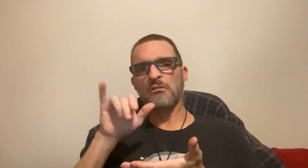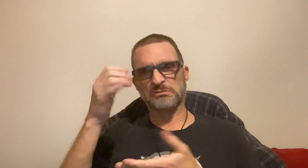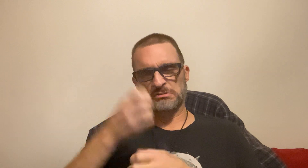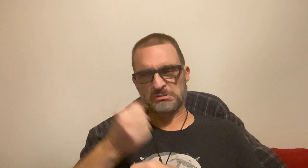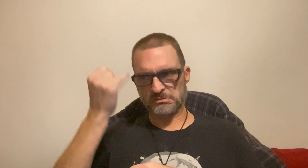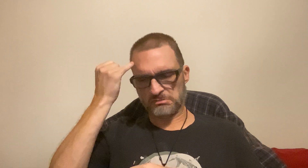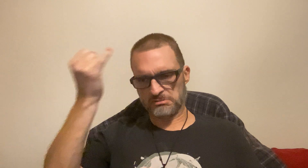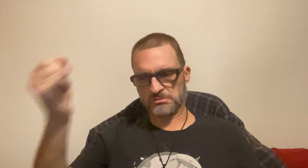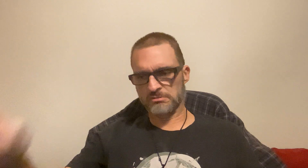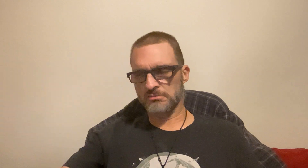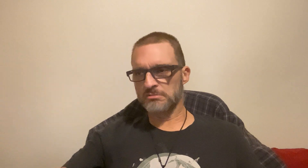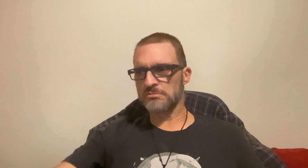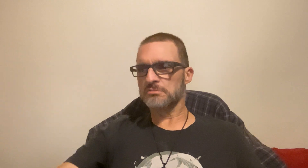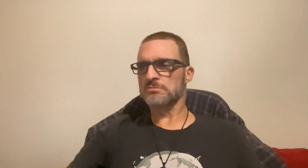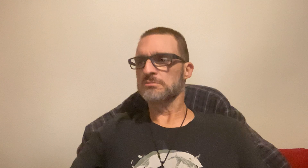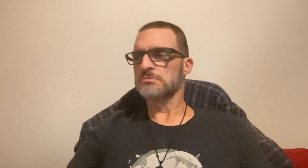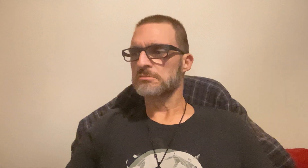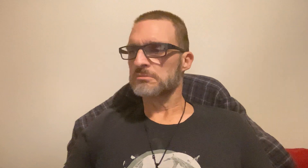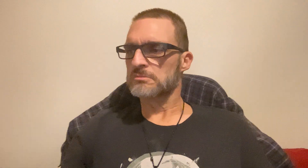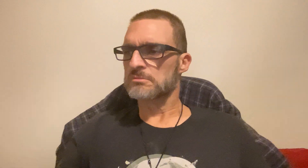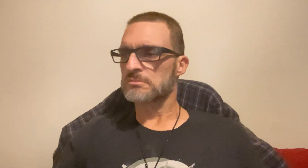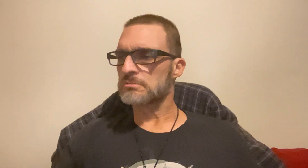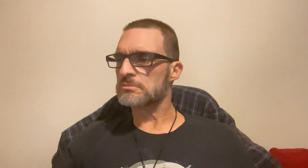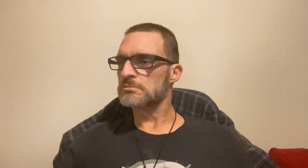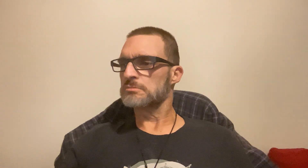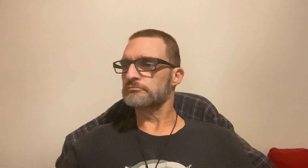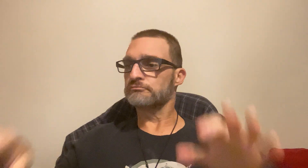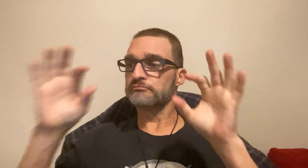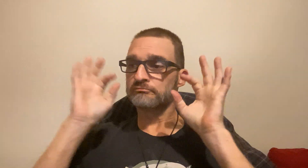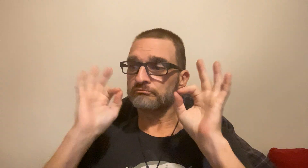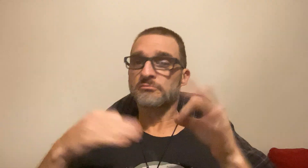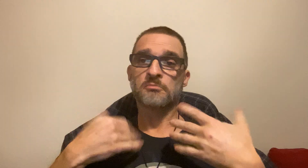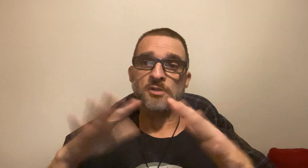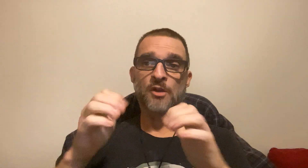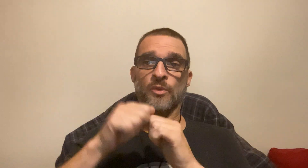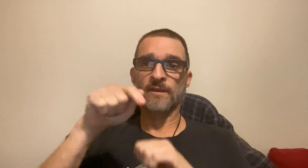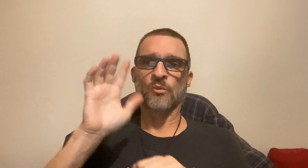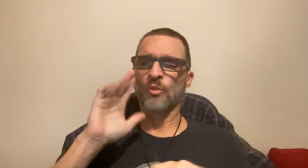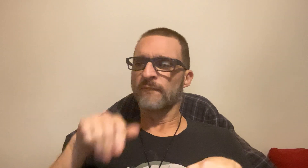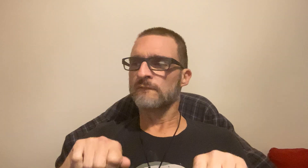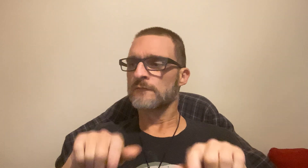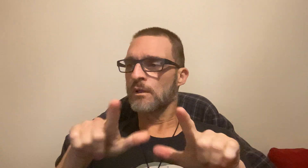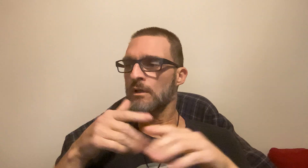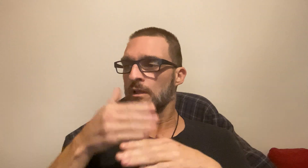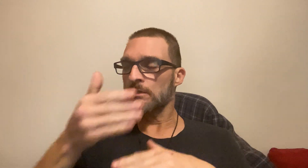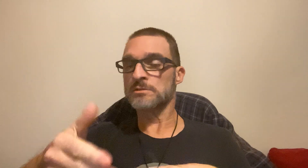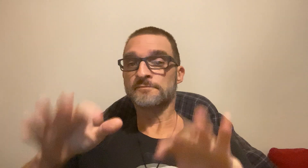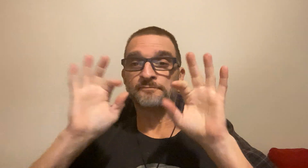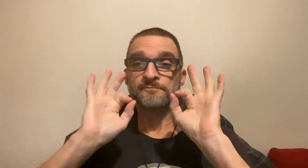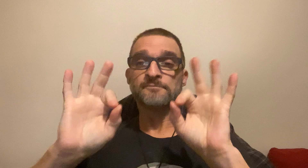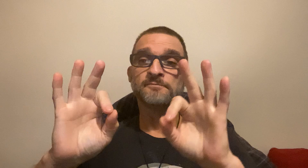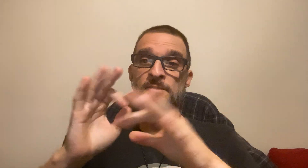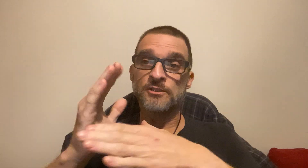If any of you want to do a research on it and get some idea. Okay, I'm done with this. I will vlog next.